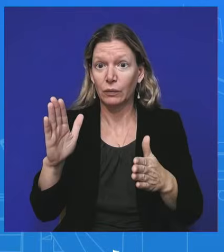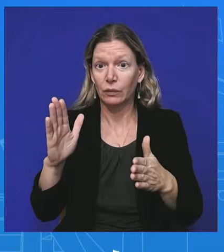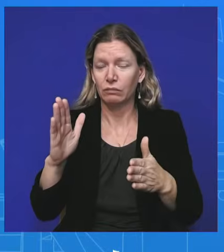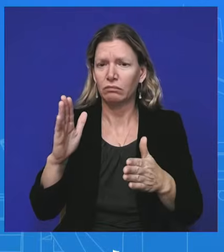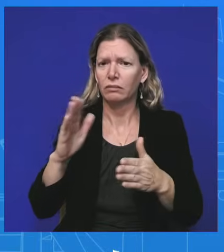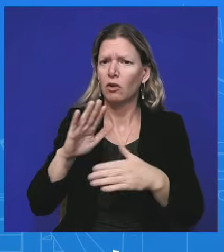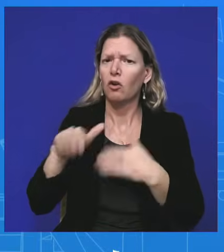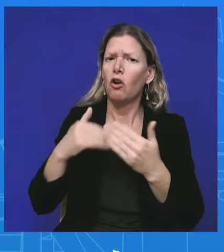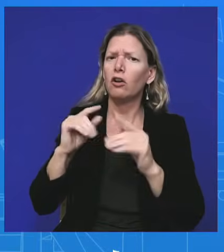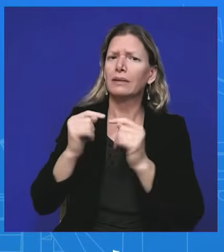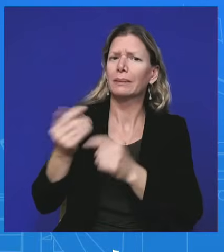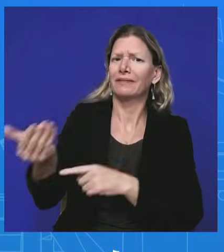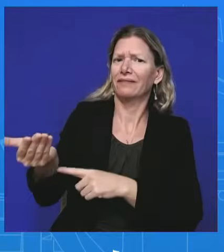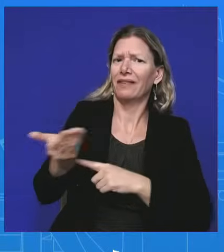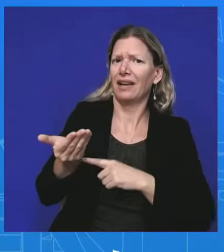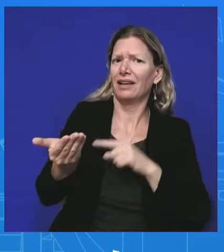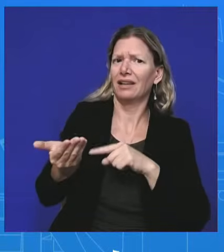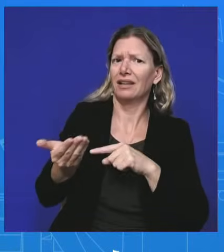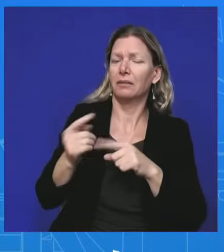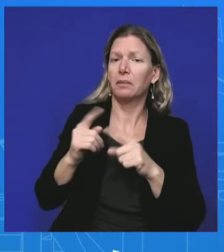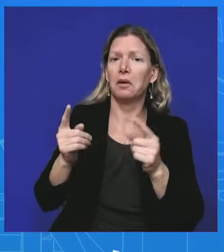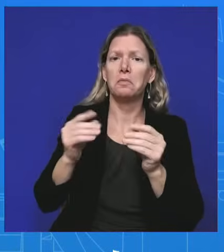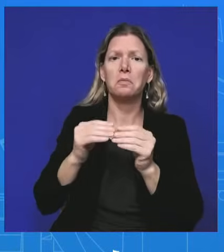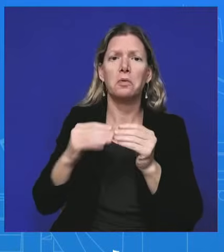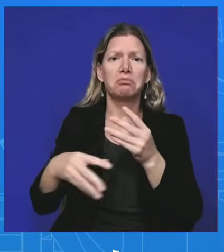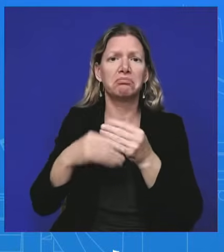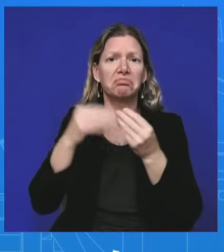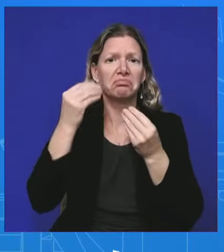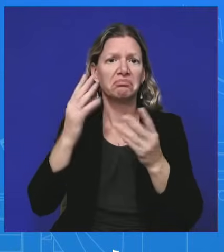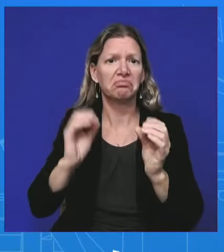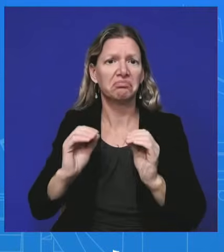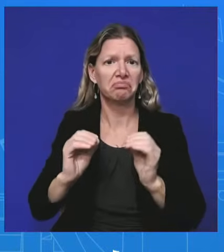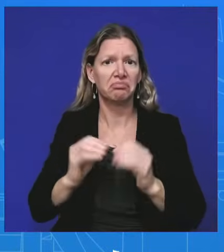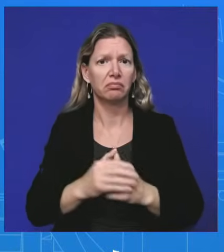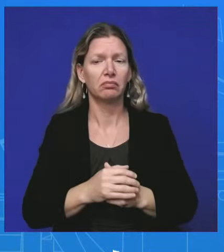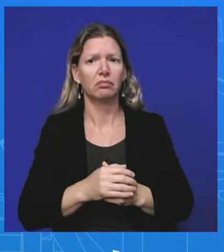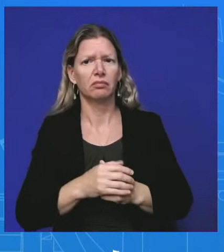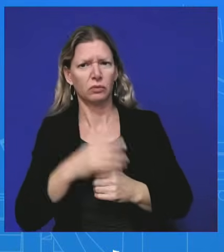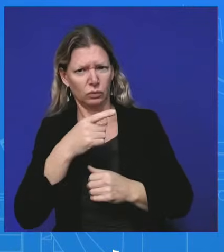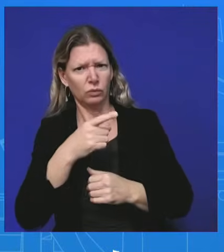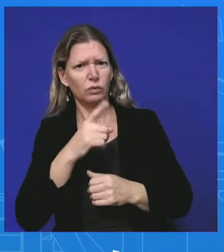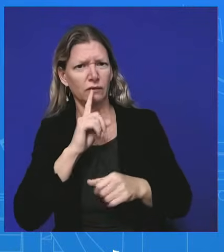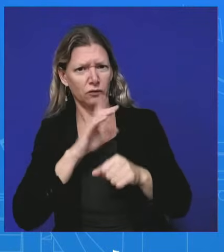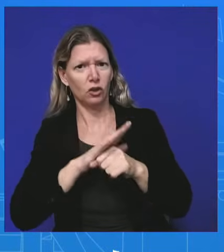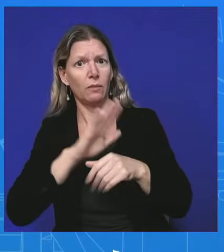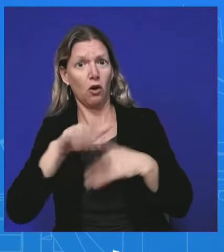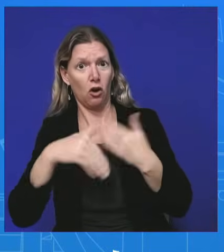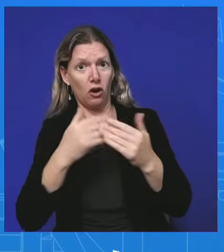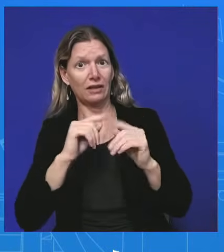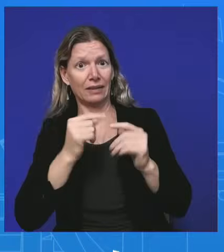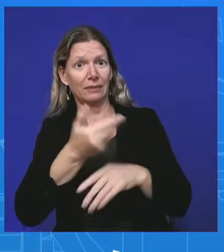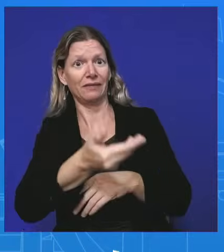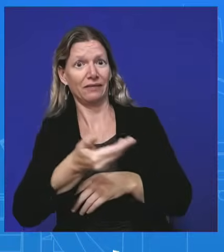you said everyone on the team is obviously invited. Is the Chiefs' kicker, Harrison Butker, welcome at this White House? Ms. Jean-Pierre: What I can say --